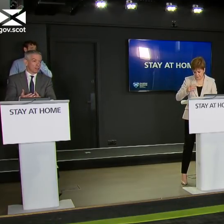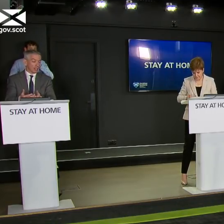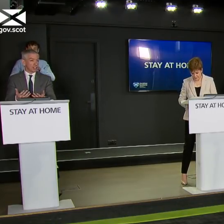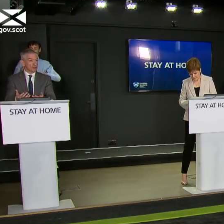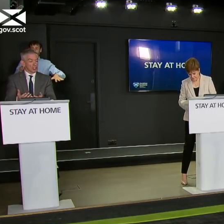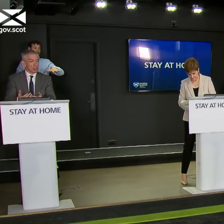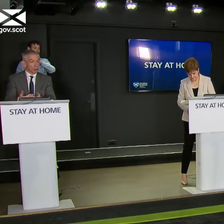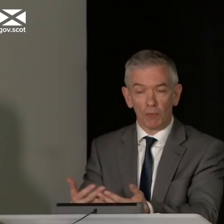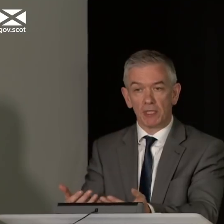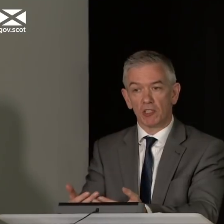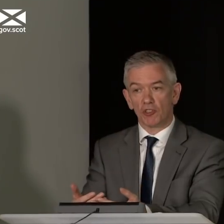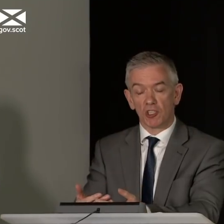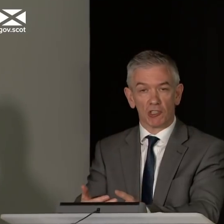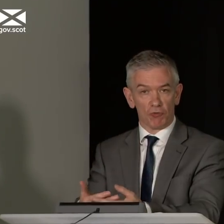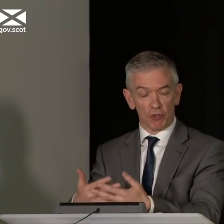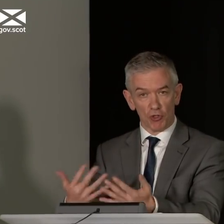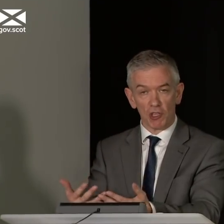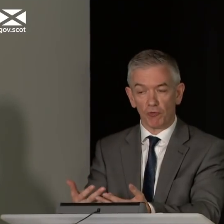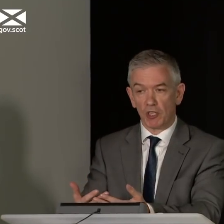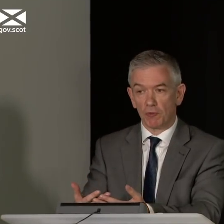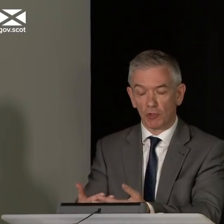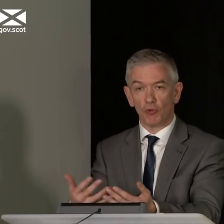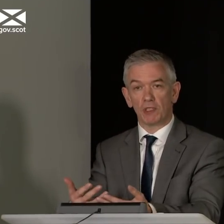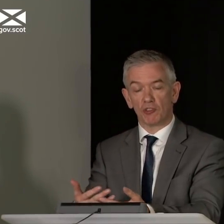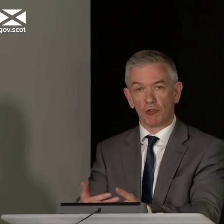the greatest risk, at one-metre you start to reduce that risk but at two-metres you